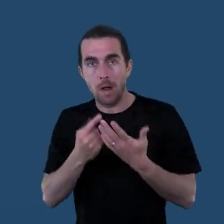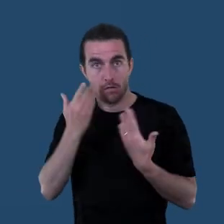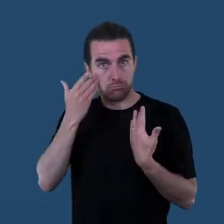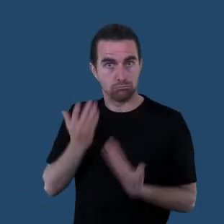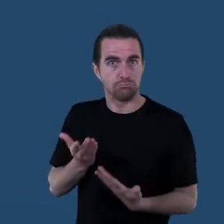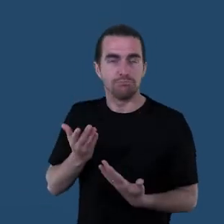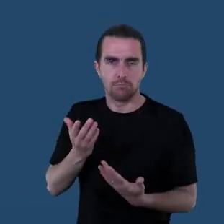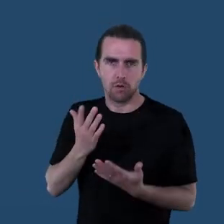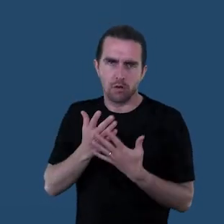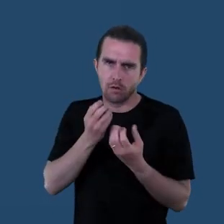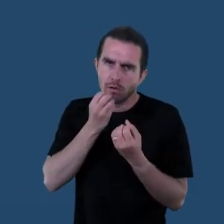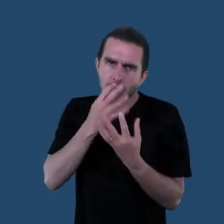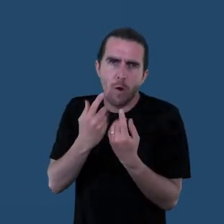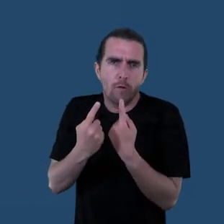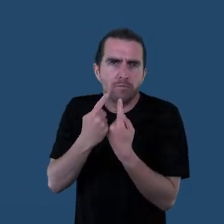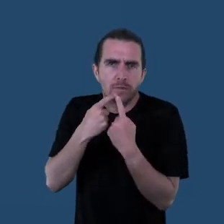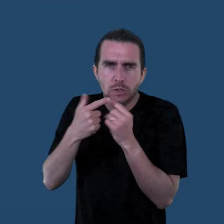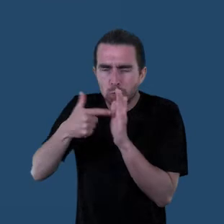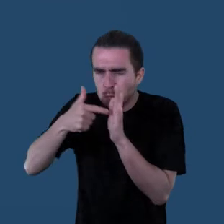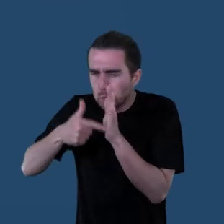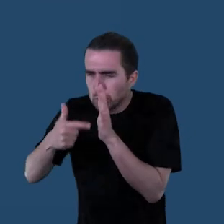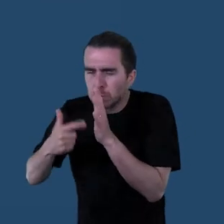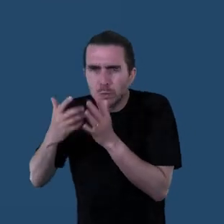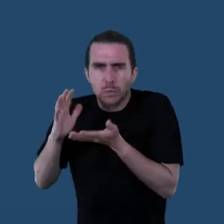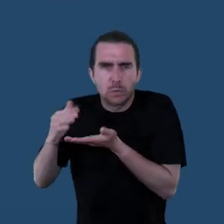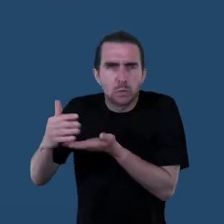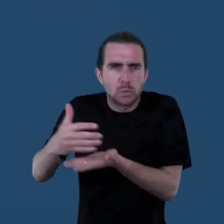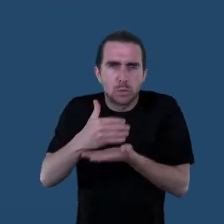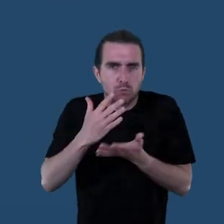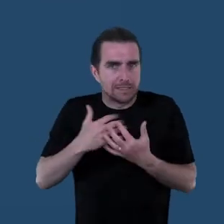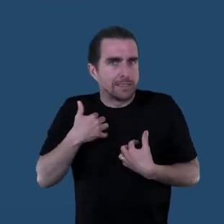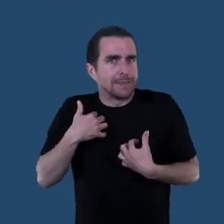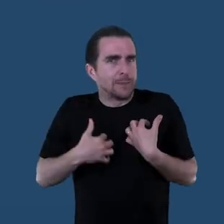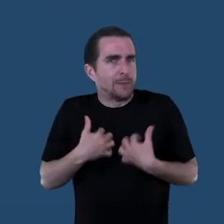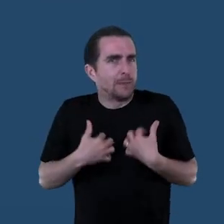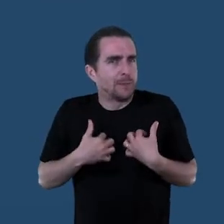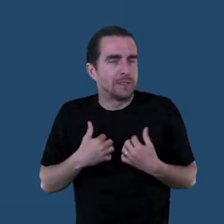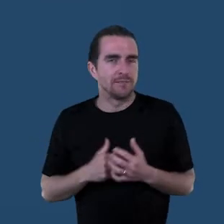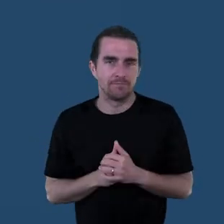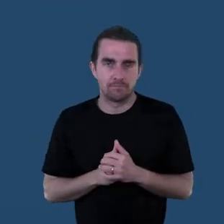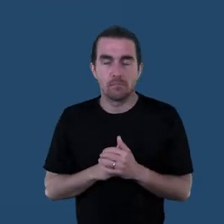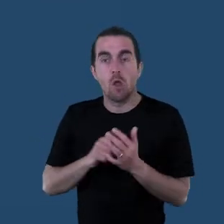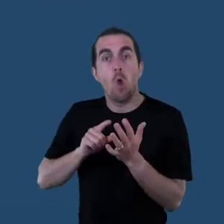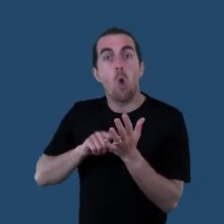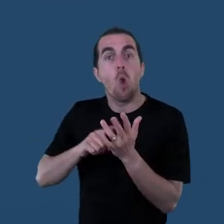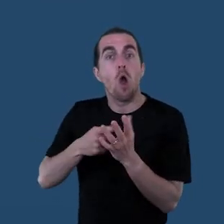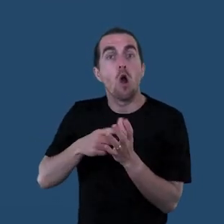and getting really precise data on it is really exciting, really incredible. And Lorraine,